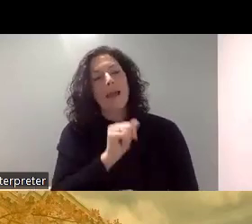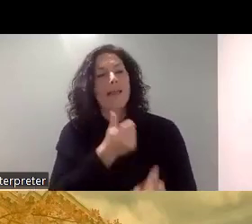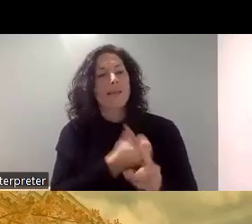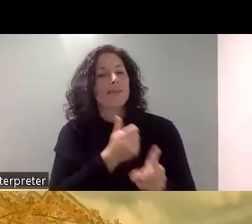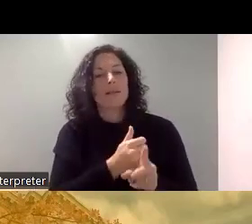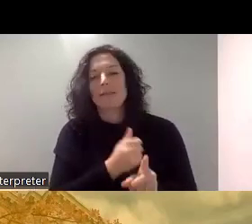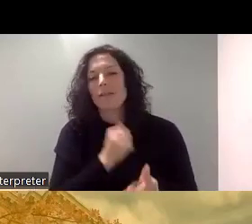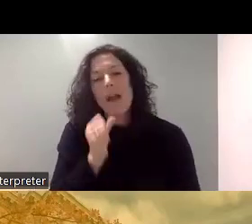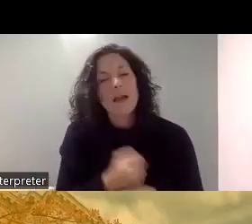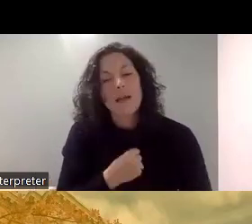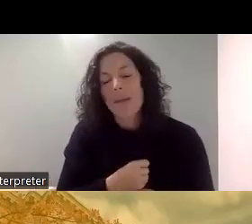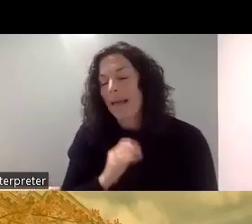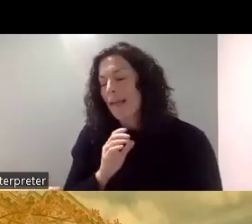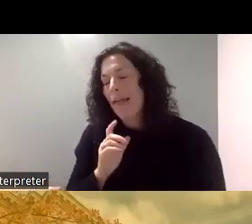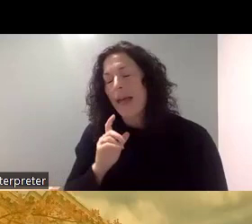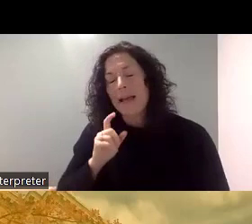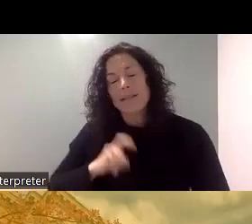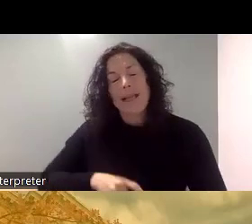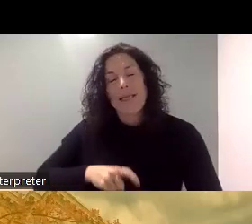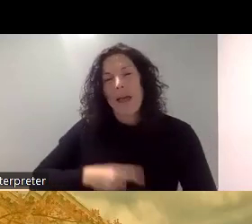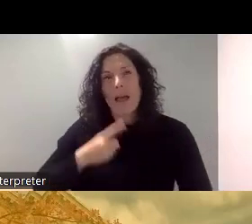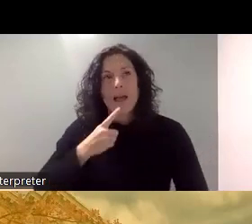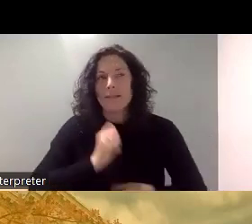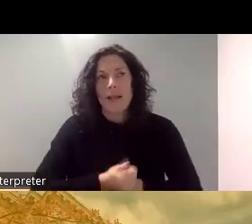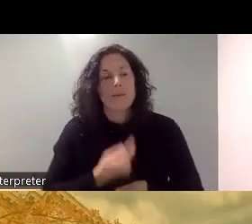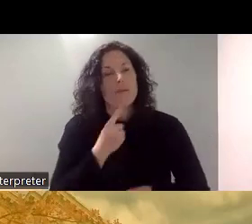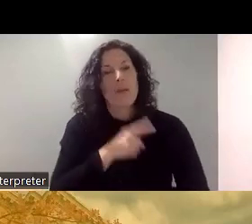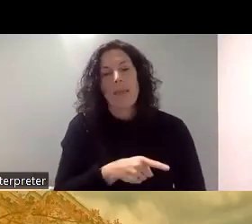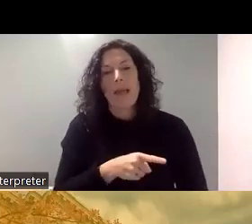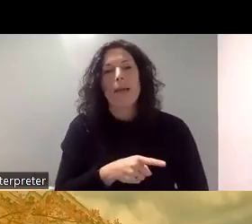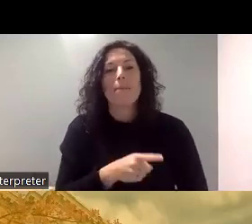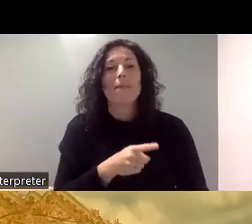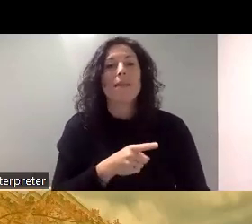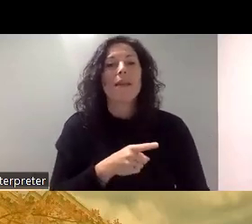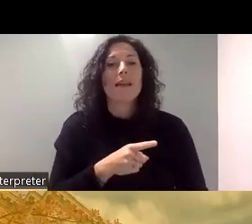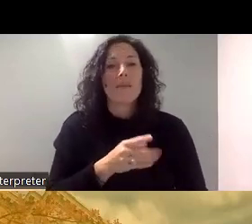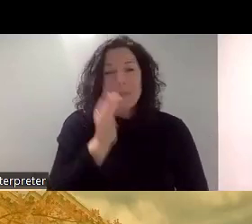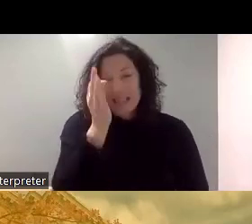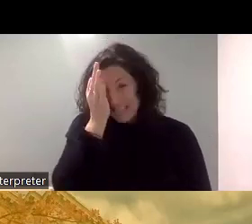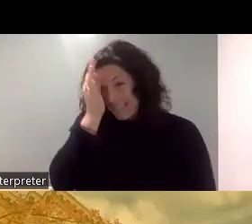the deadline you established for them but might be able to squeak in under the NIH deadline,